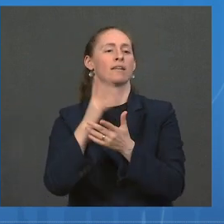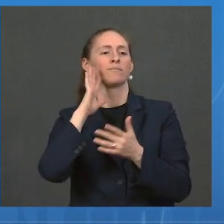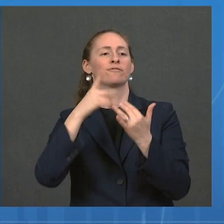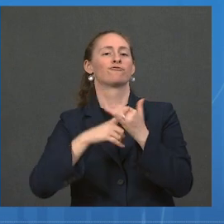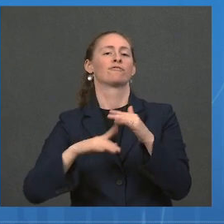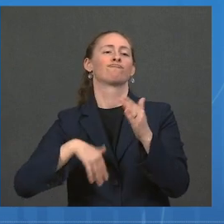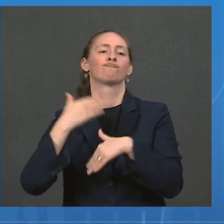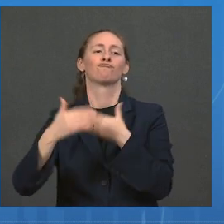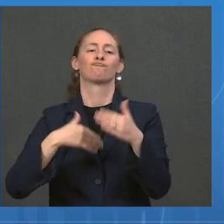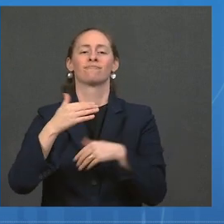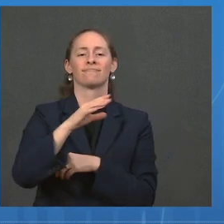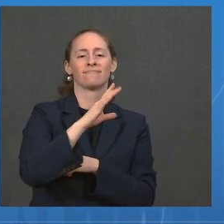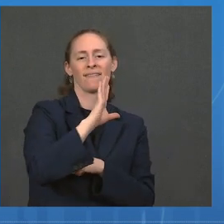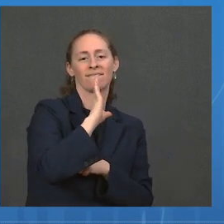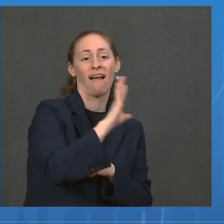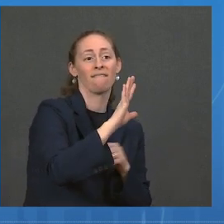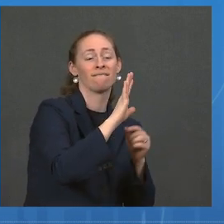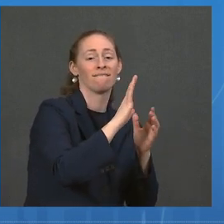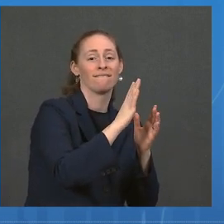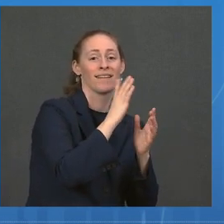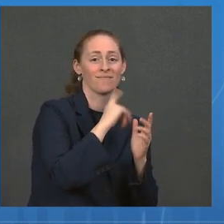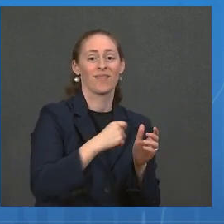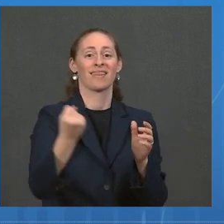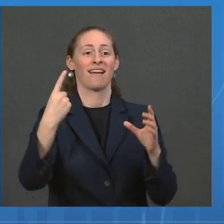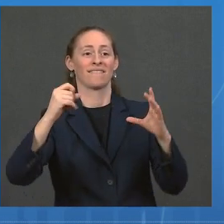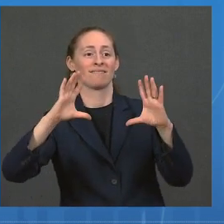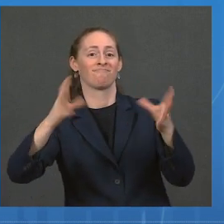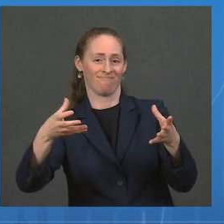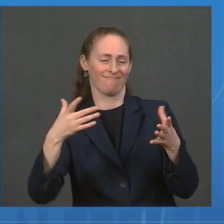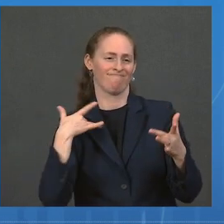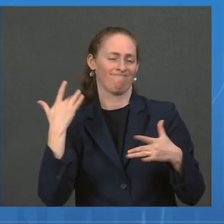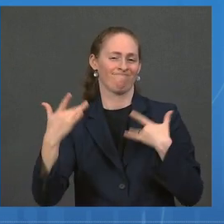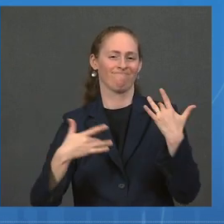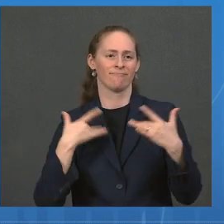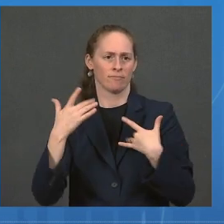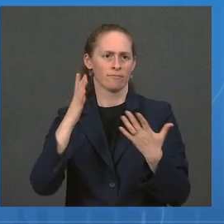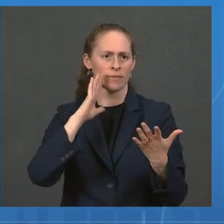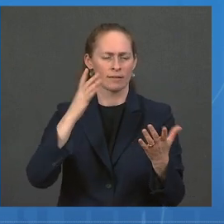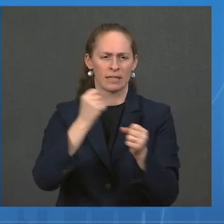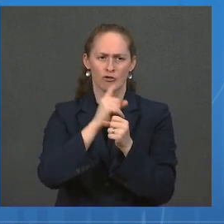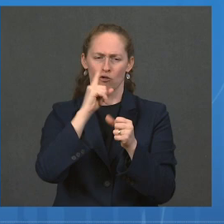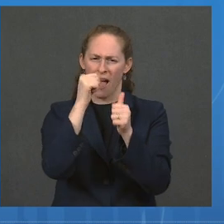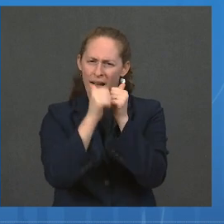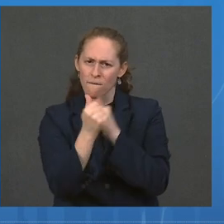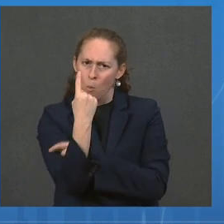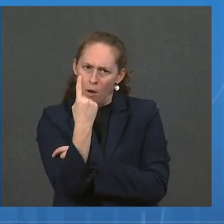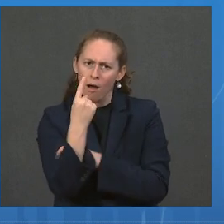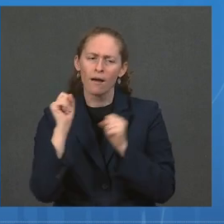And if that option becomes available, we will be ready to ensure that everyone has both the information